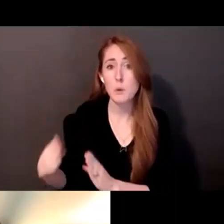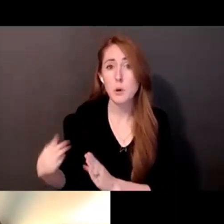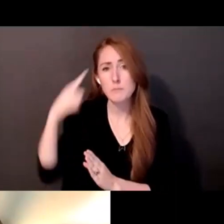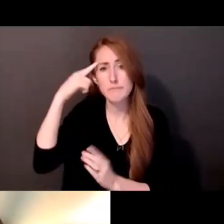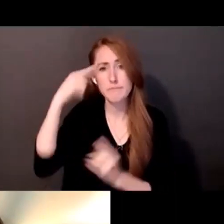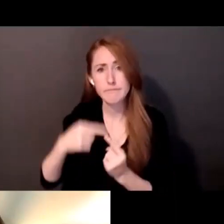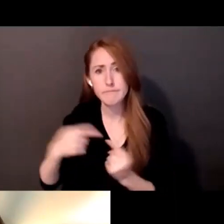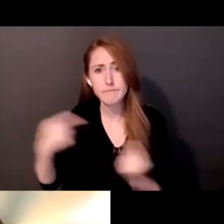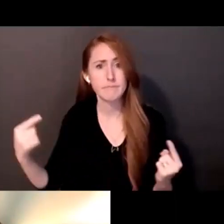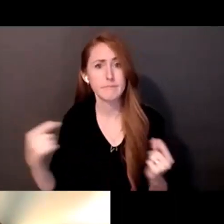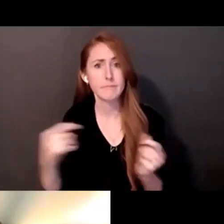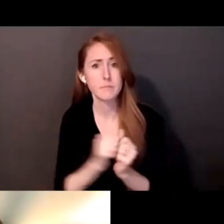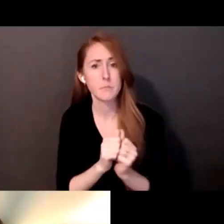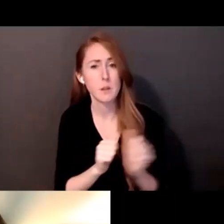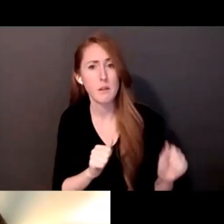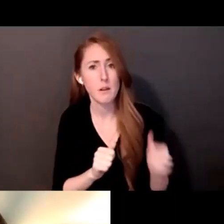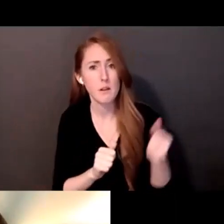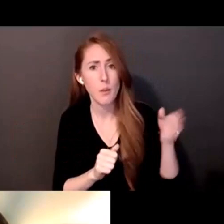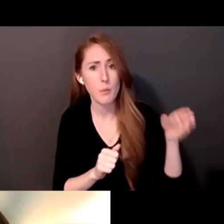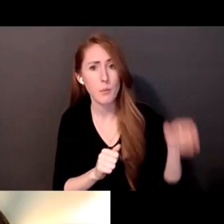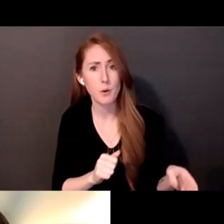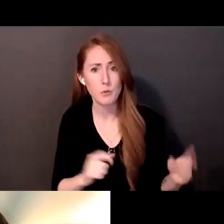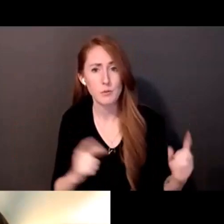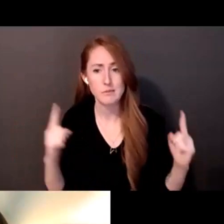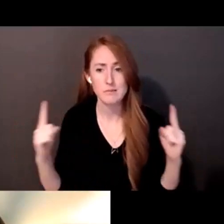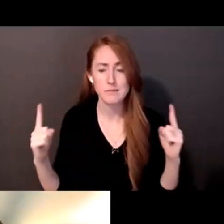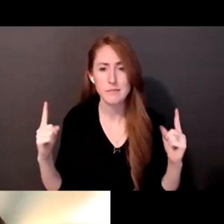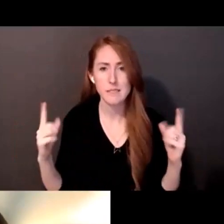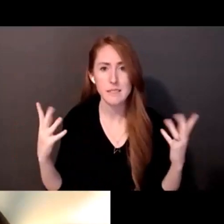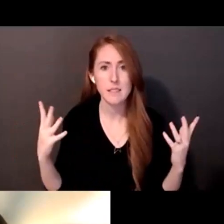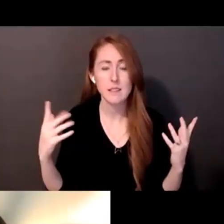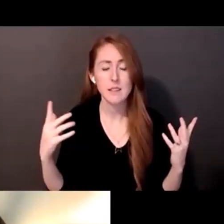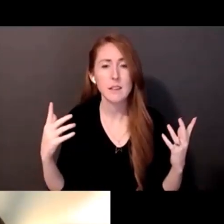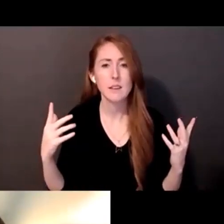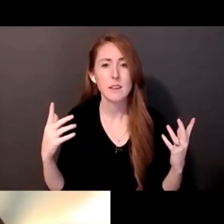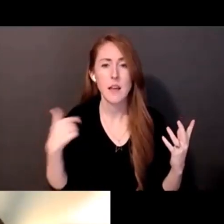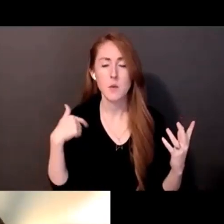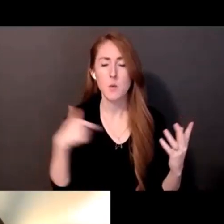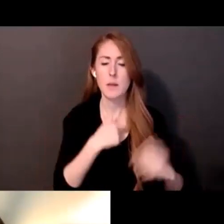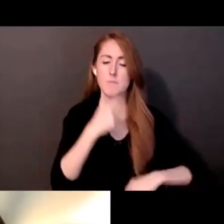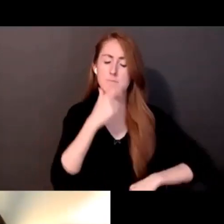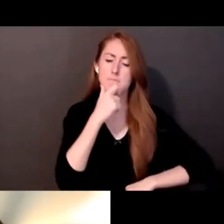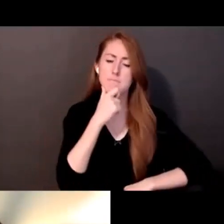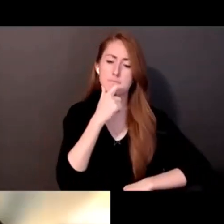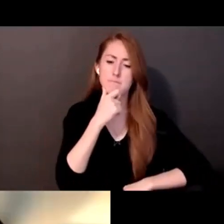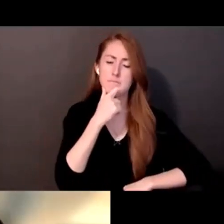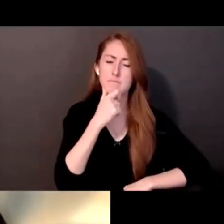and it made us think about and brought that idea that